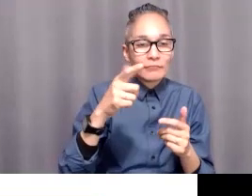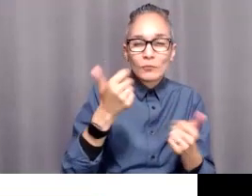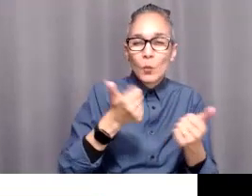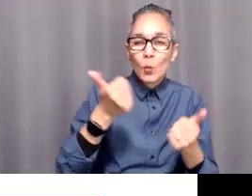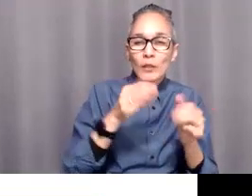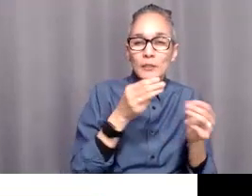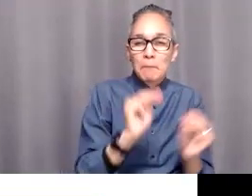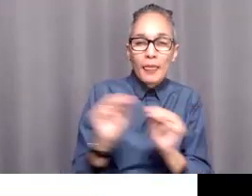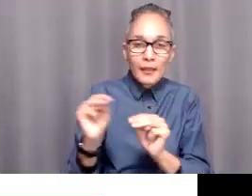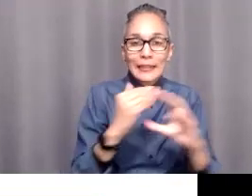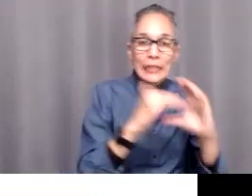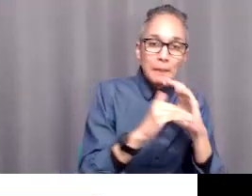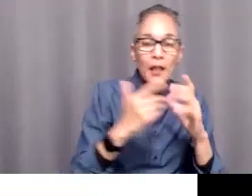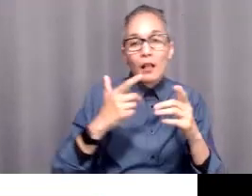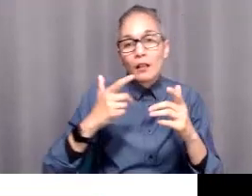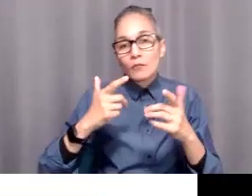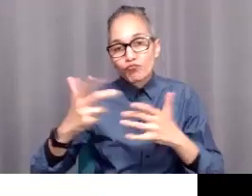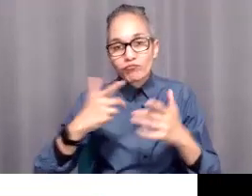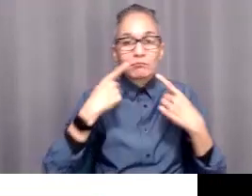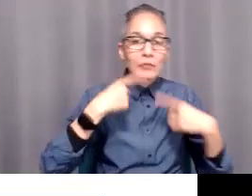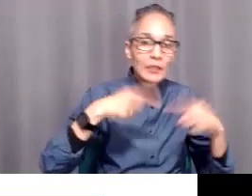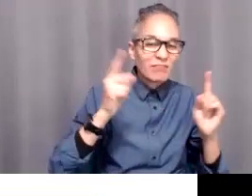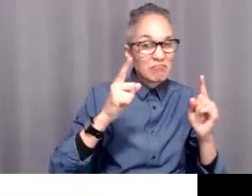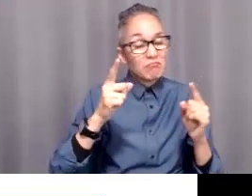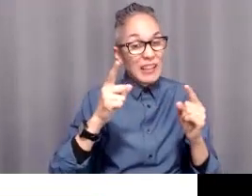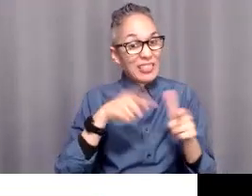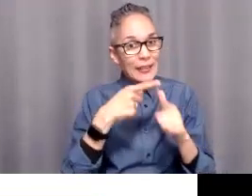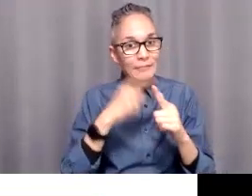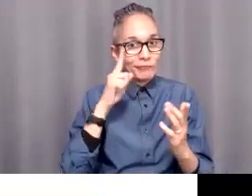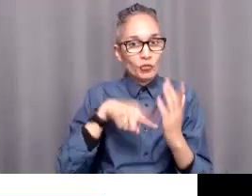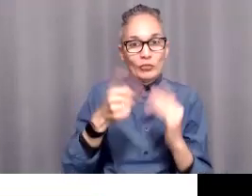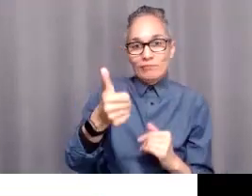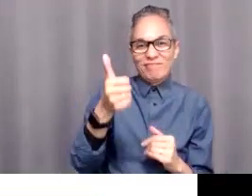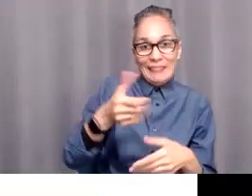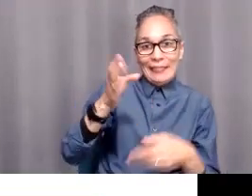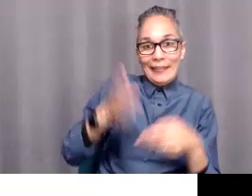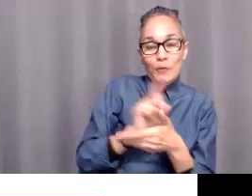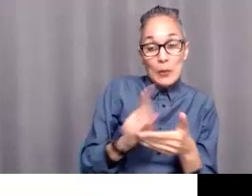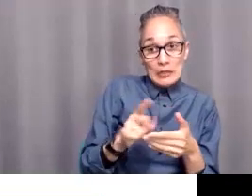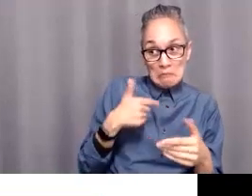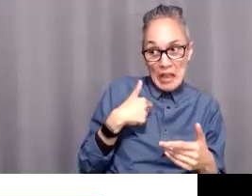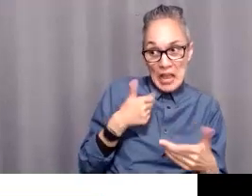And so for each week, are you doing a minimum of at least two interactions. And of those interactions,